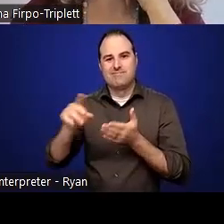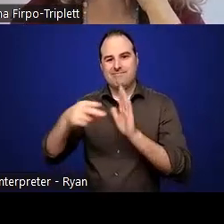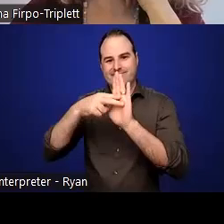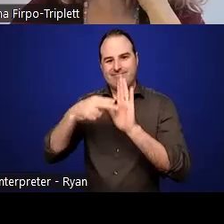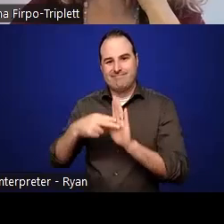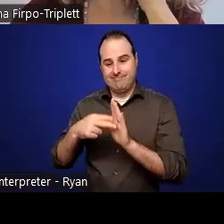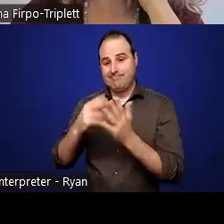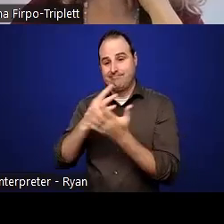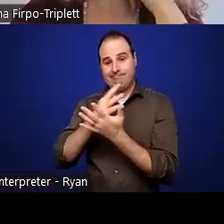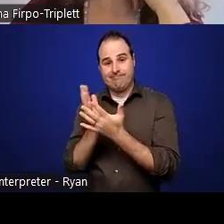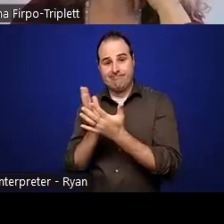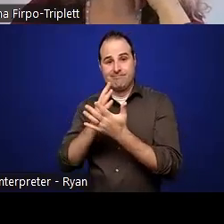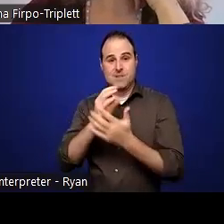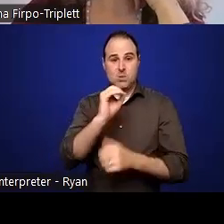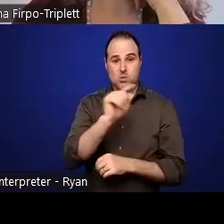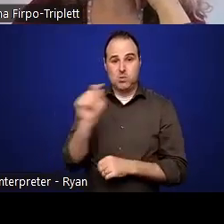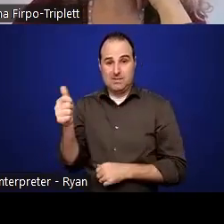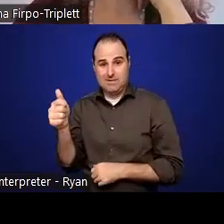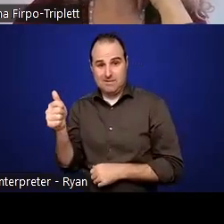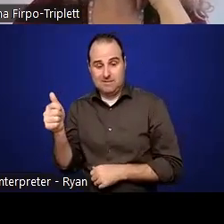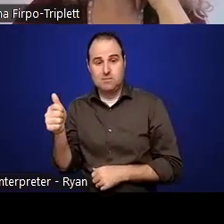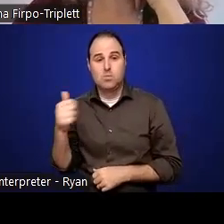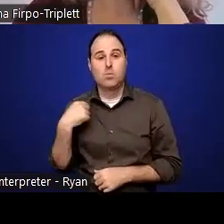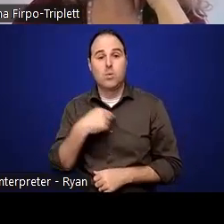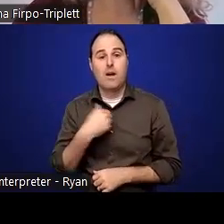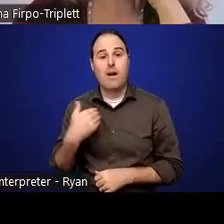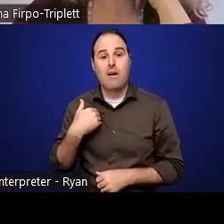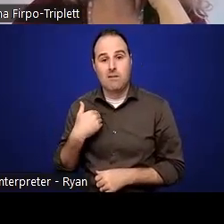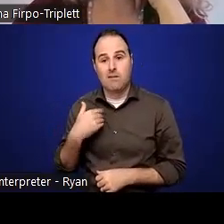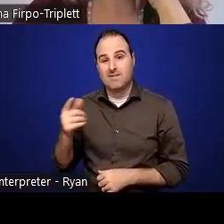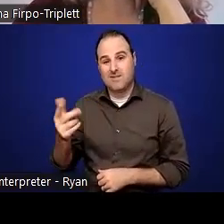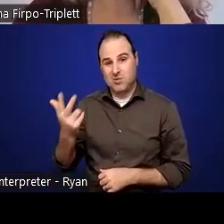zero to 10. And we have three coders working on it who were trained. They triple coded